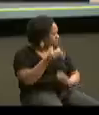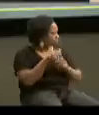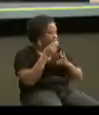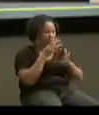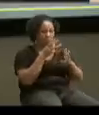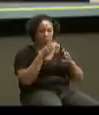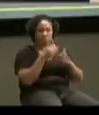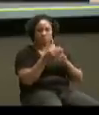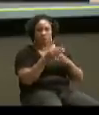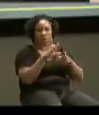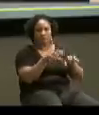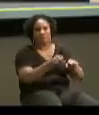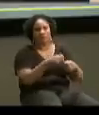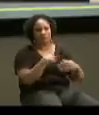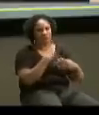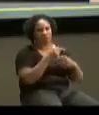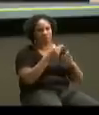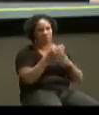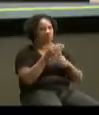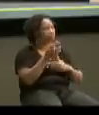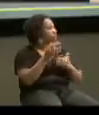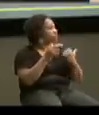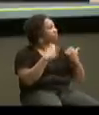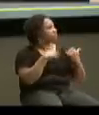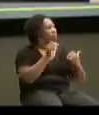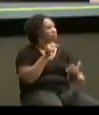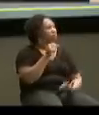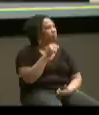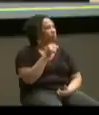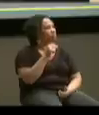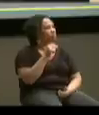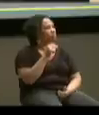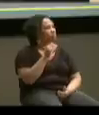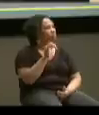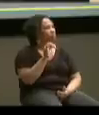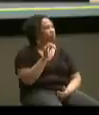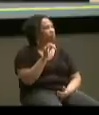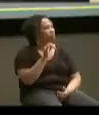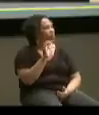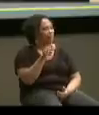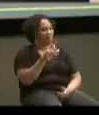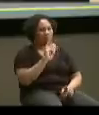MICHELLE, WHEN YOU HEAR ABOUT PROCUREMENT AND PURCHASING --